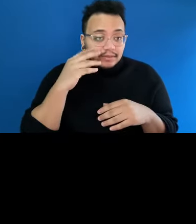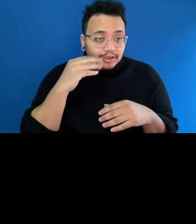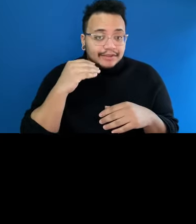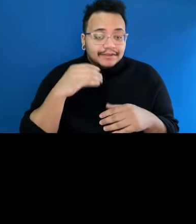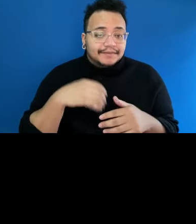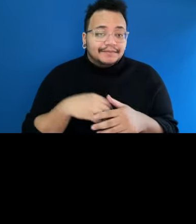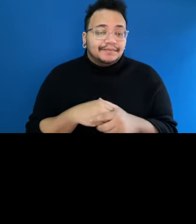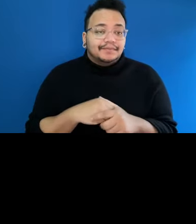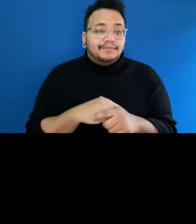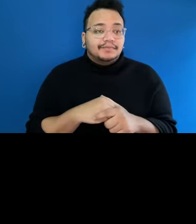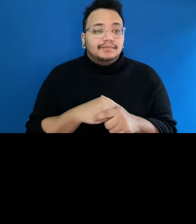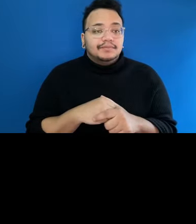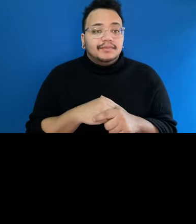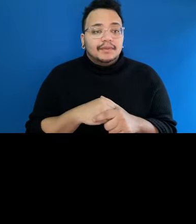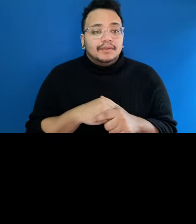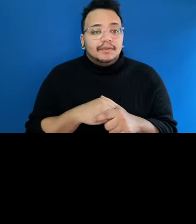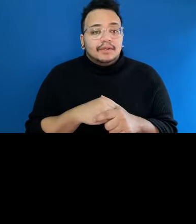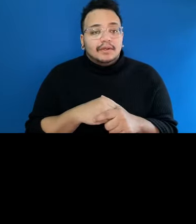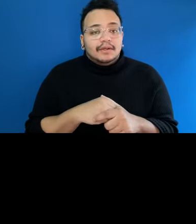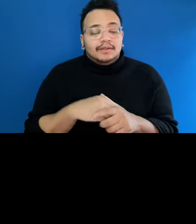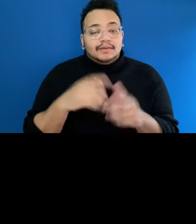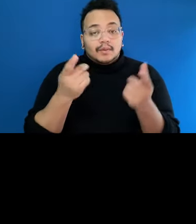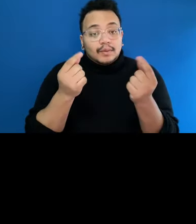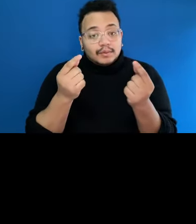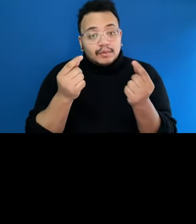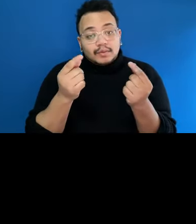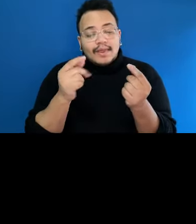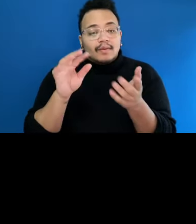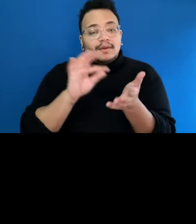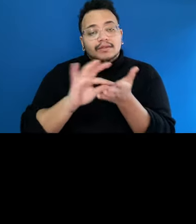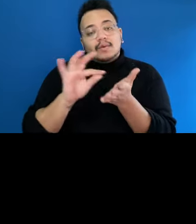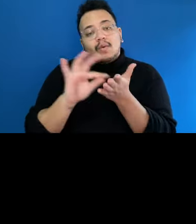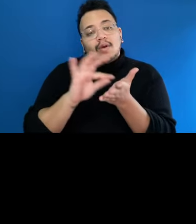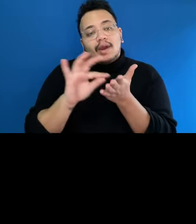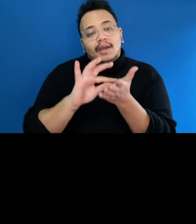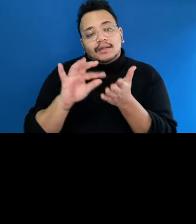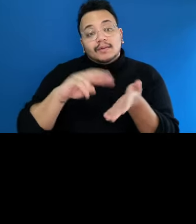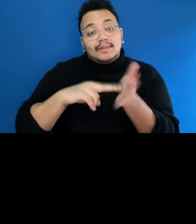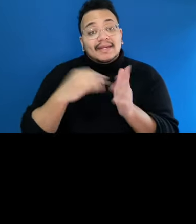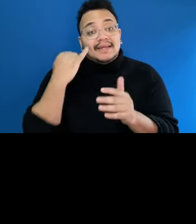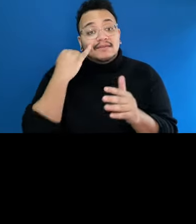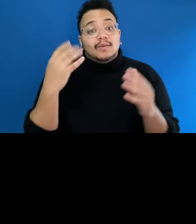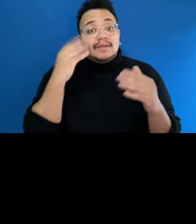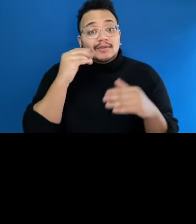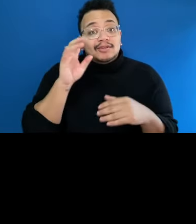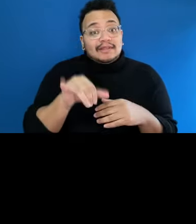You would get one point for each type of adverse childhood experience you got,